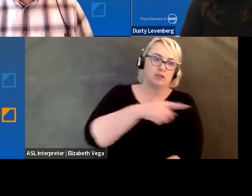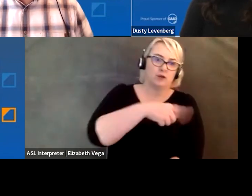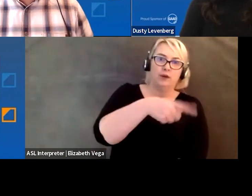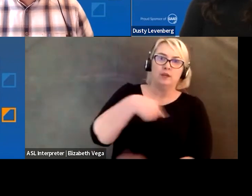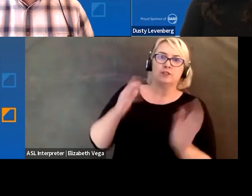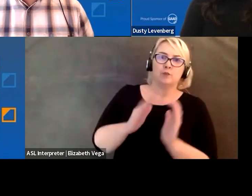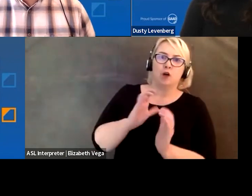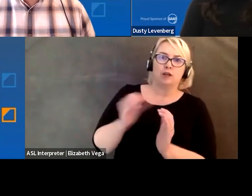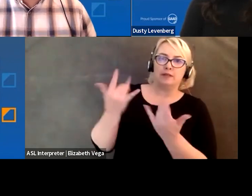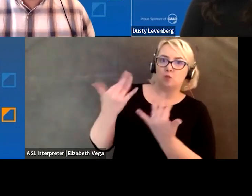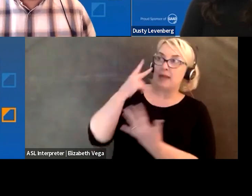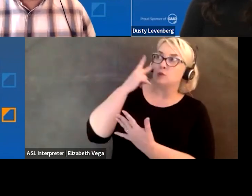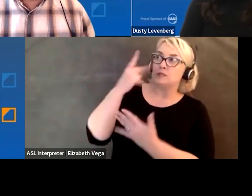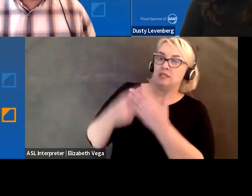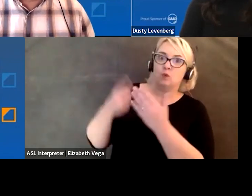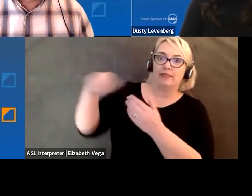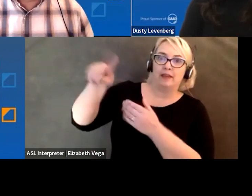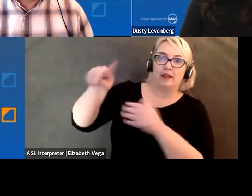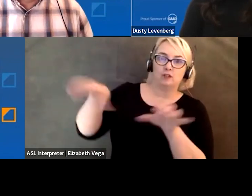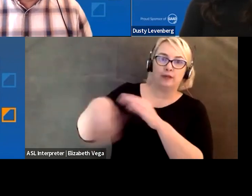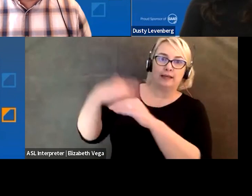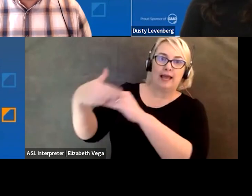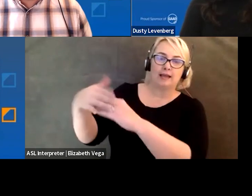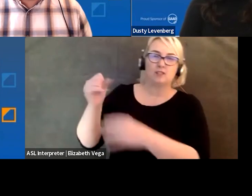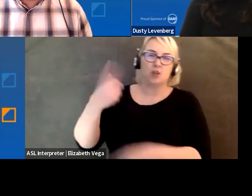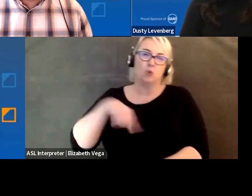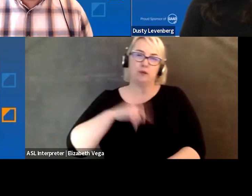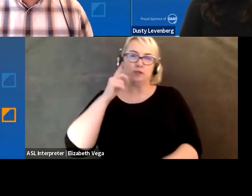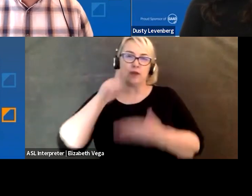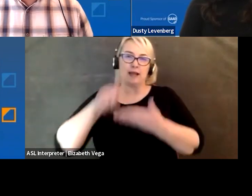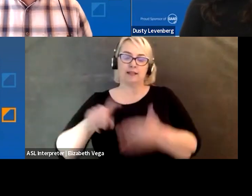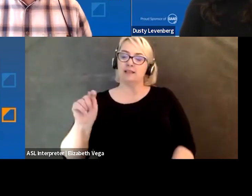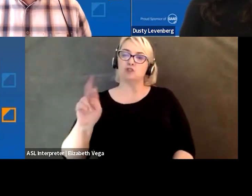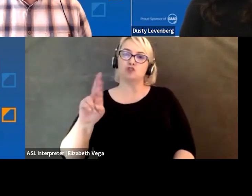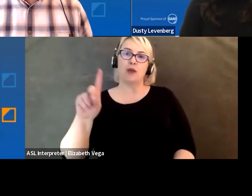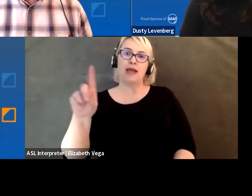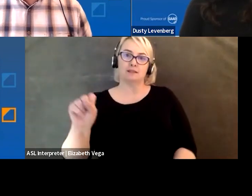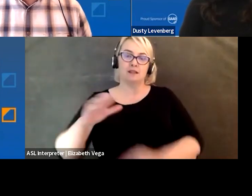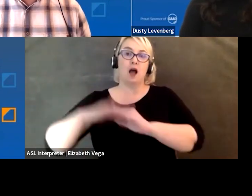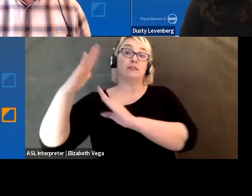We're going to only see that trend up on the top. Hopefully, we're going to start to see that this trickles